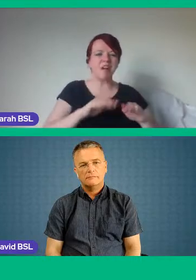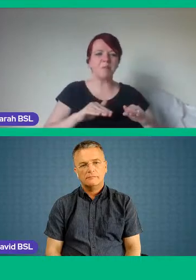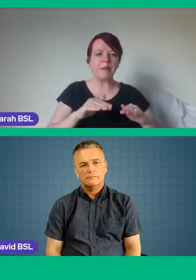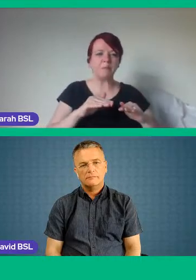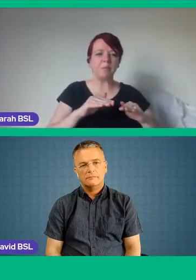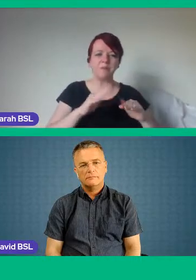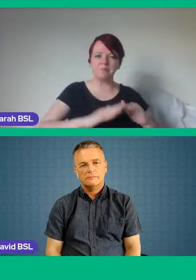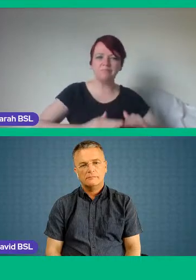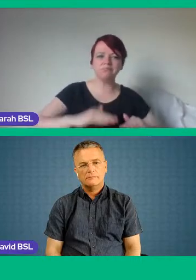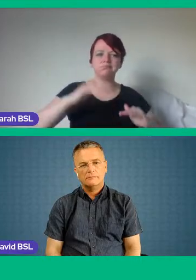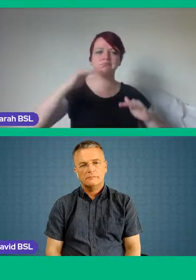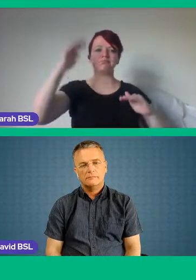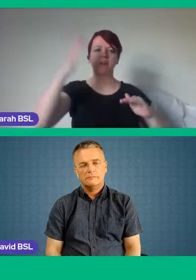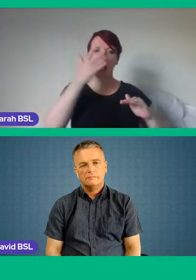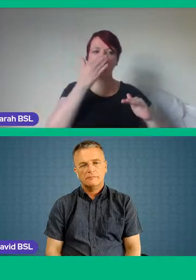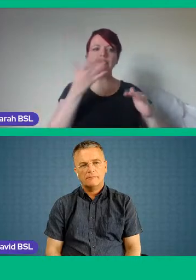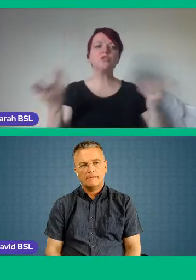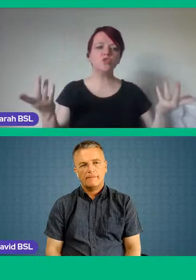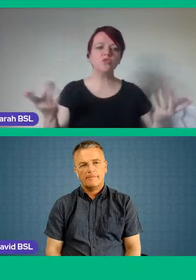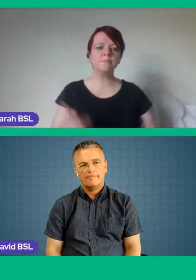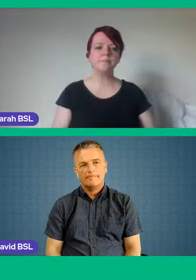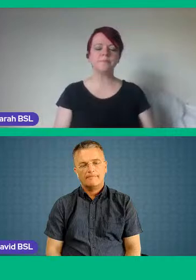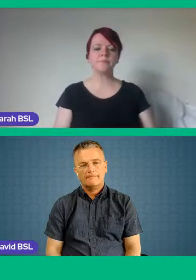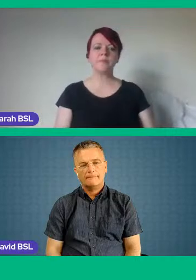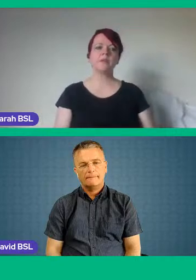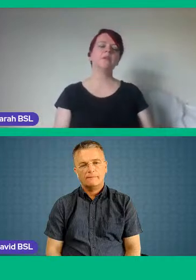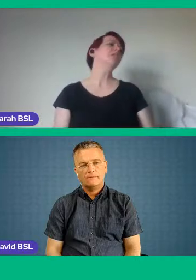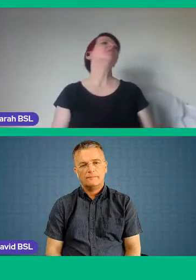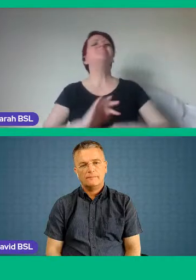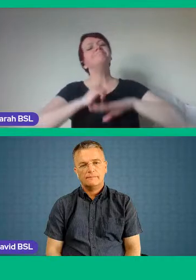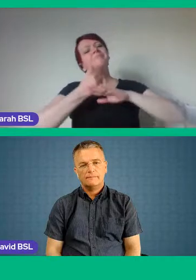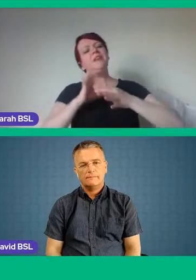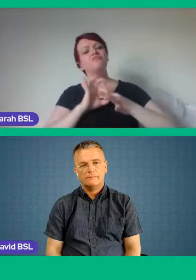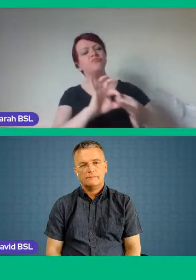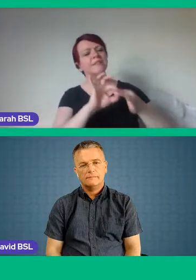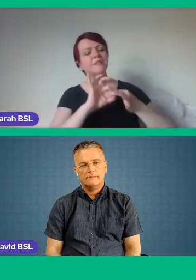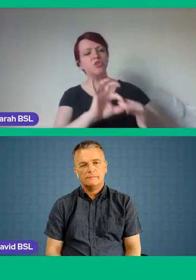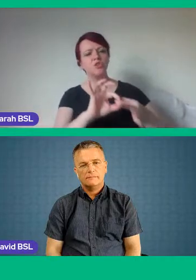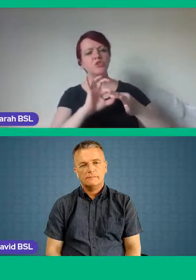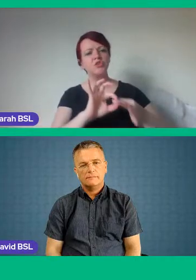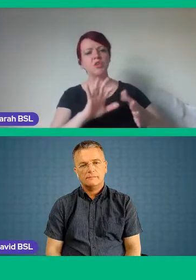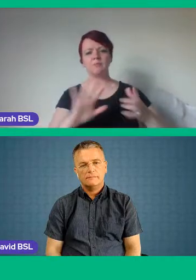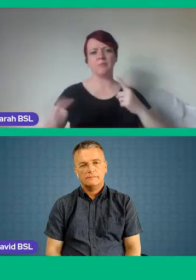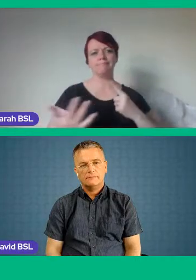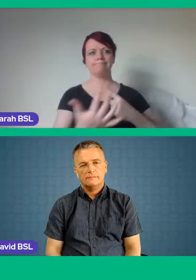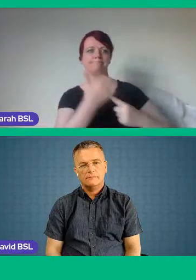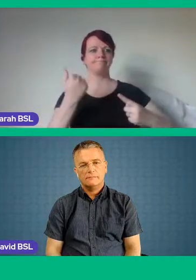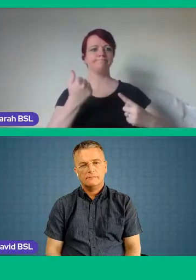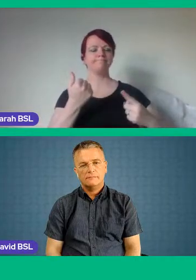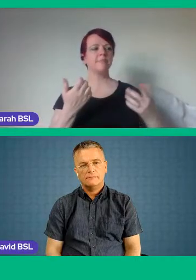, and being successful, it is like nothing first , and where the energy